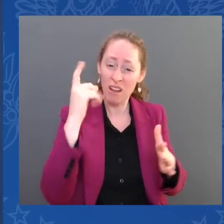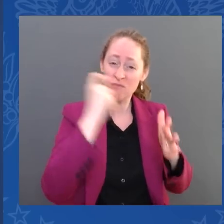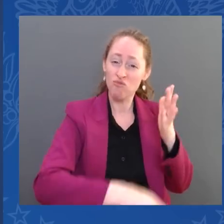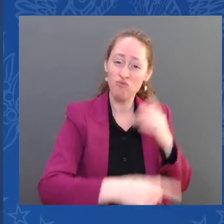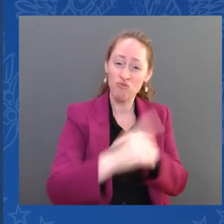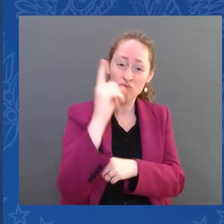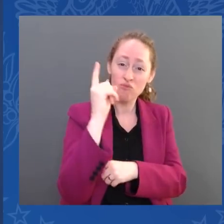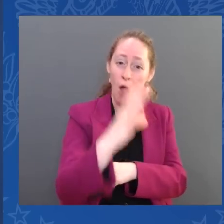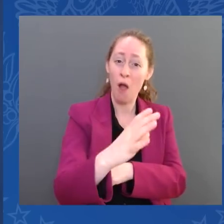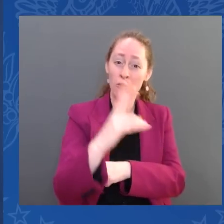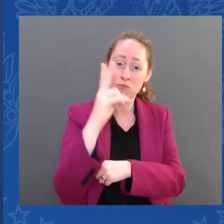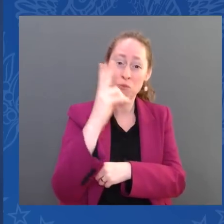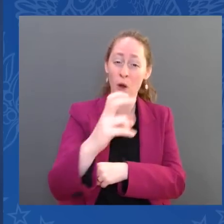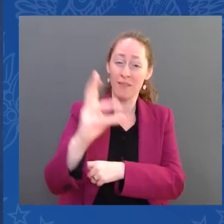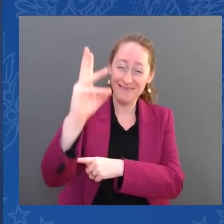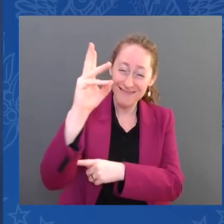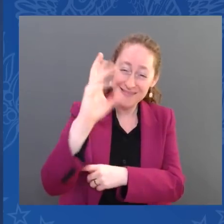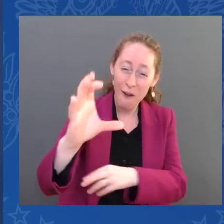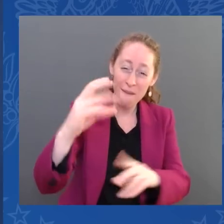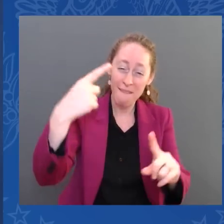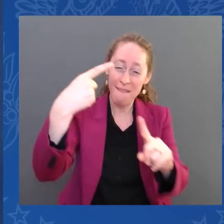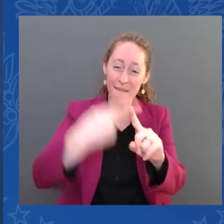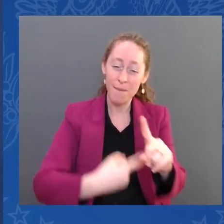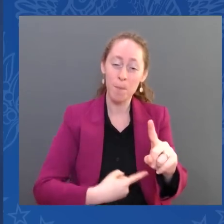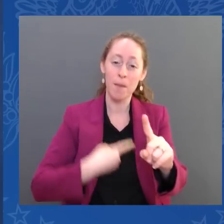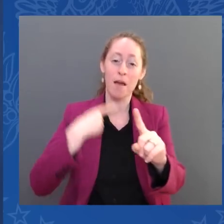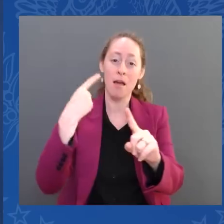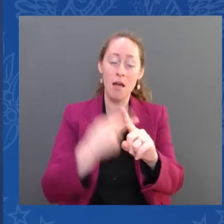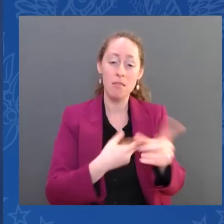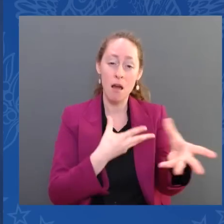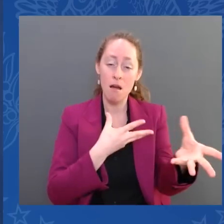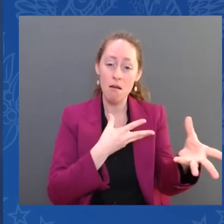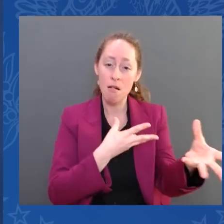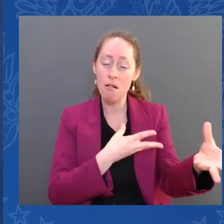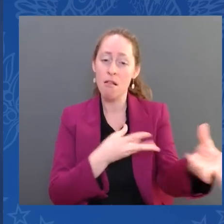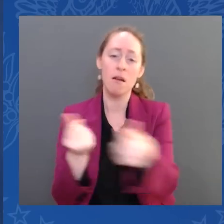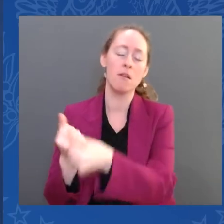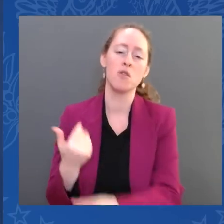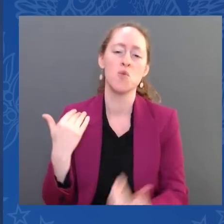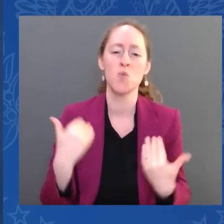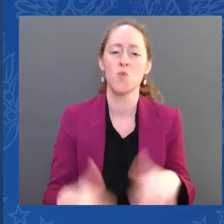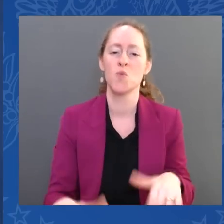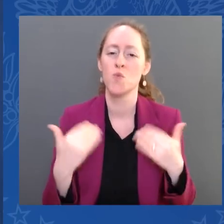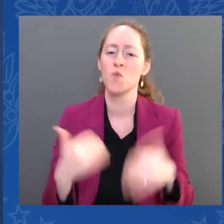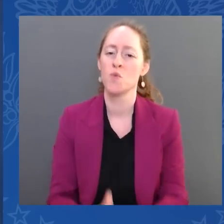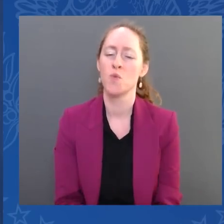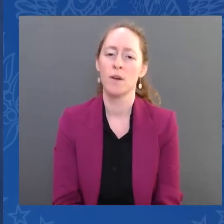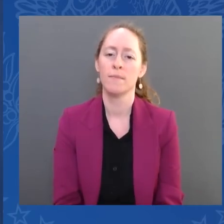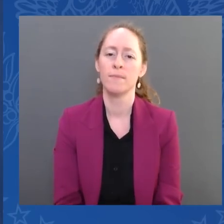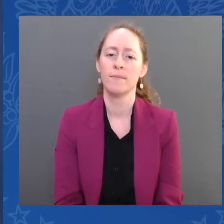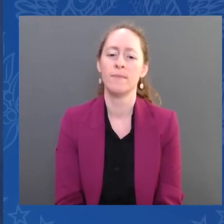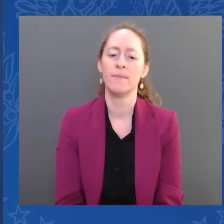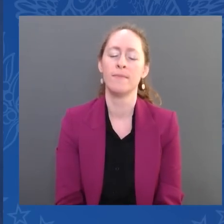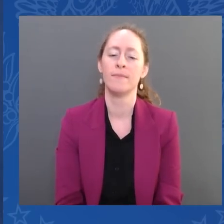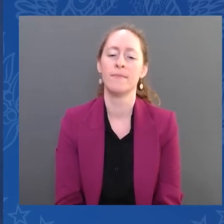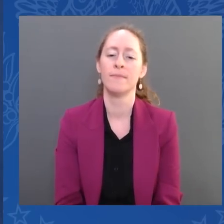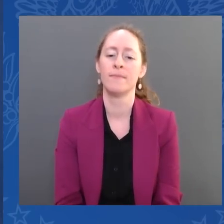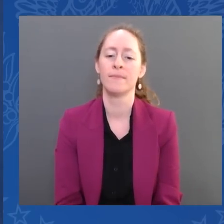Someone with diab- -- diabetes, for example, it's hundreds of dollars per year. Someone with arthritis, it could be thousands of dollars per year.